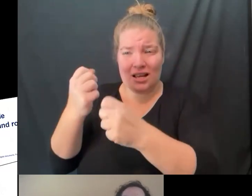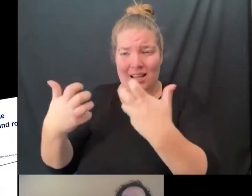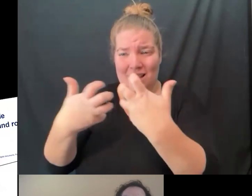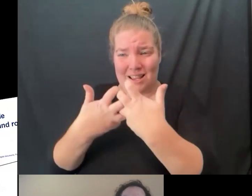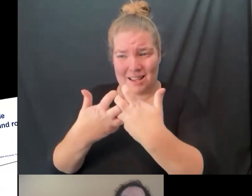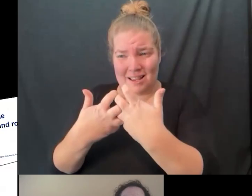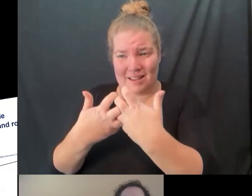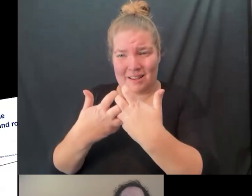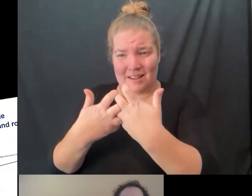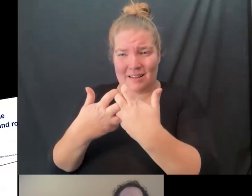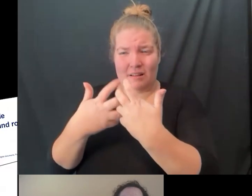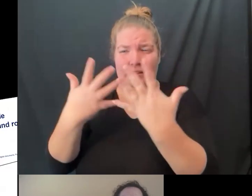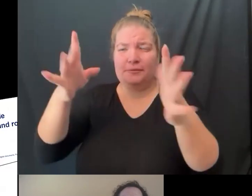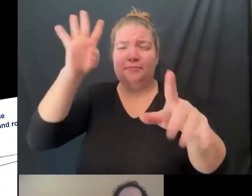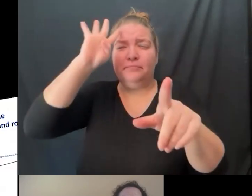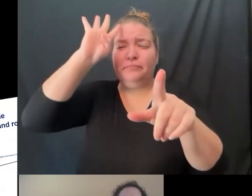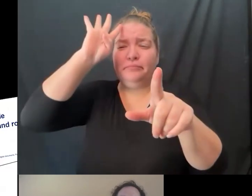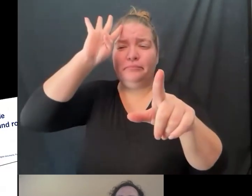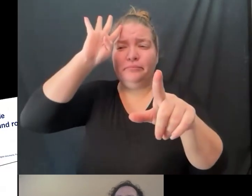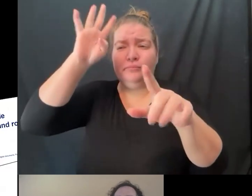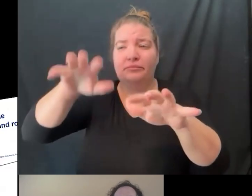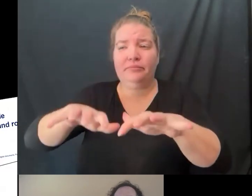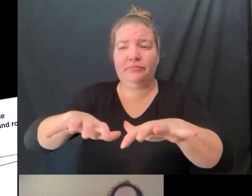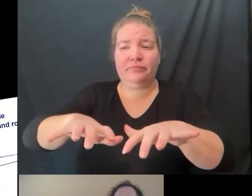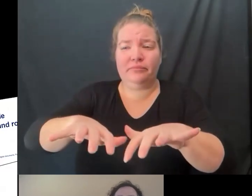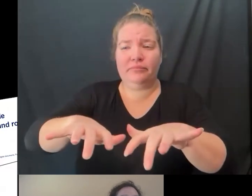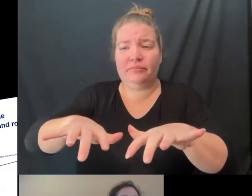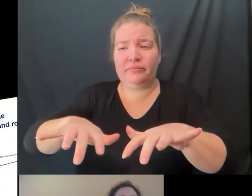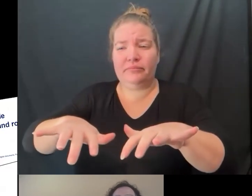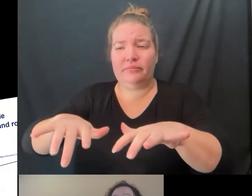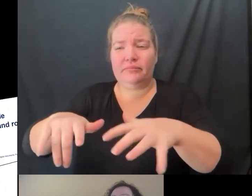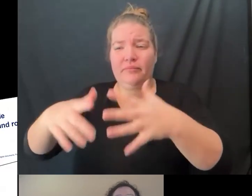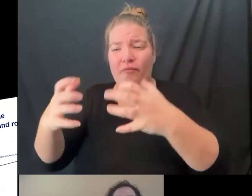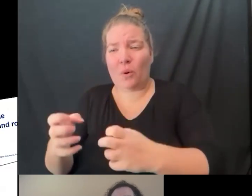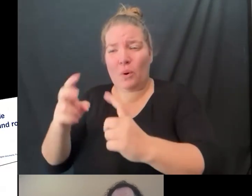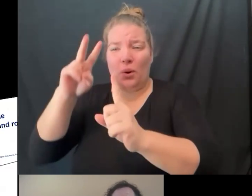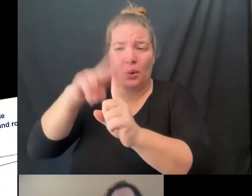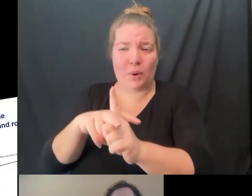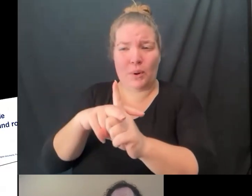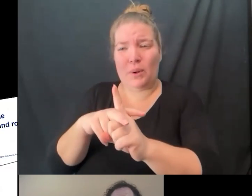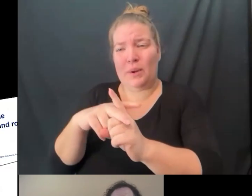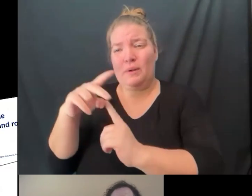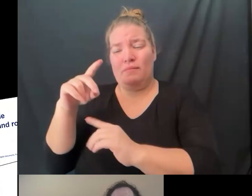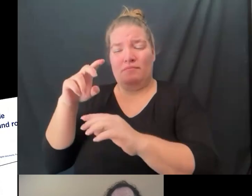And you have the classic case of you're booking a ticket on Air Canada's website.